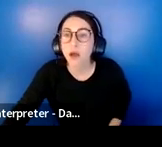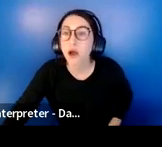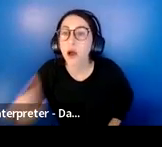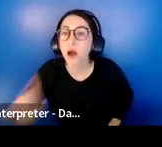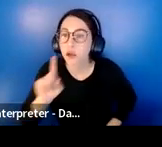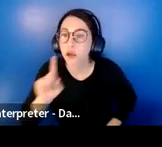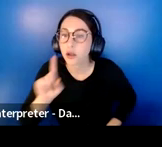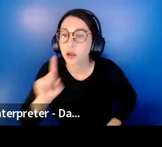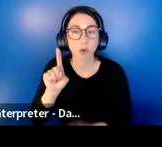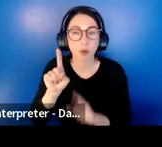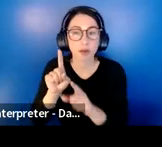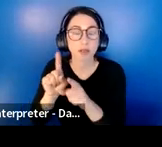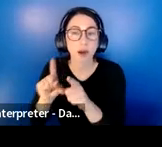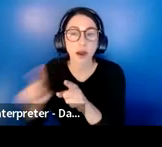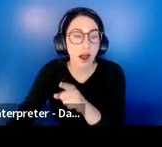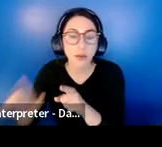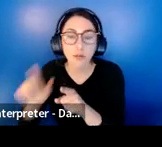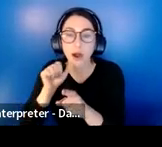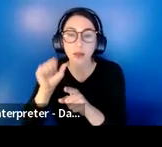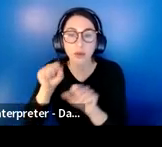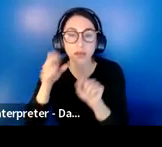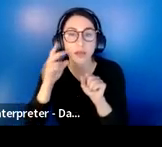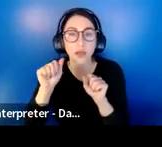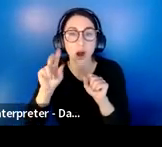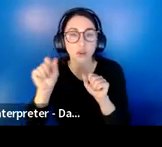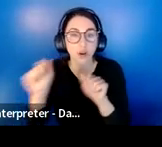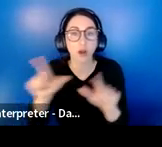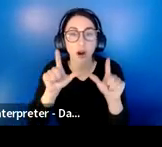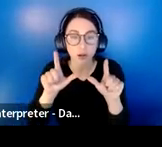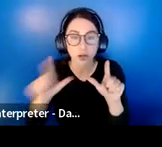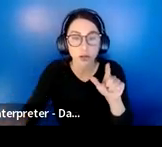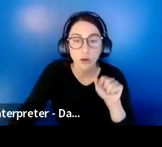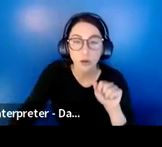ASL Interpreter - Danielle: just one moment. Sorry. I'm not able to see Audra large